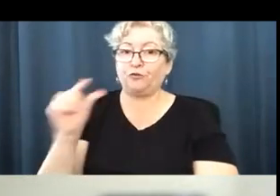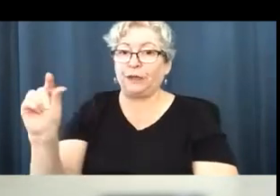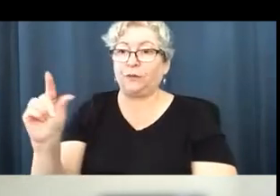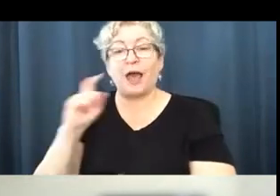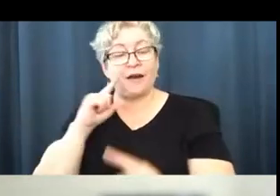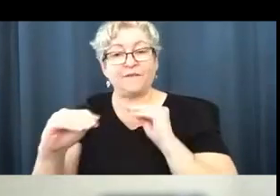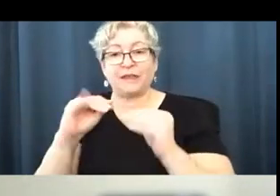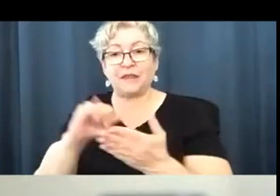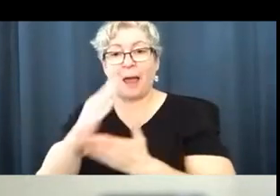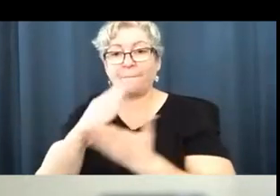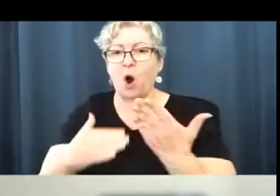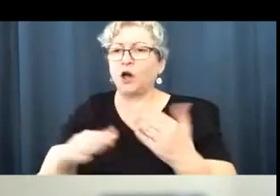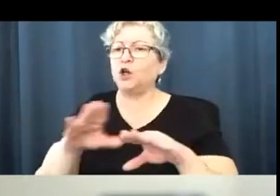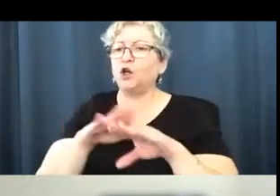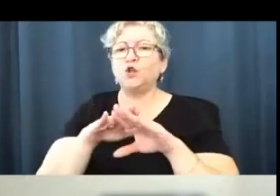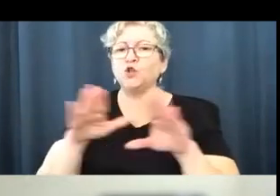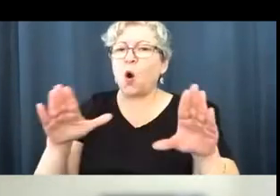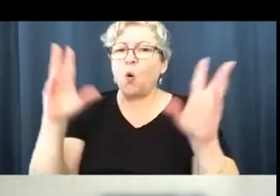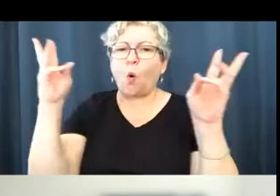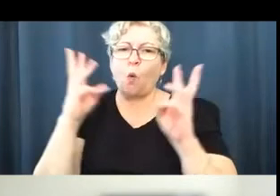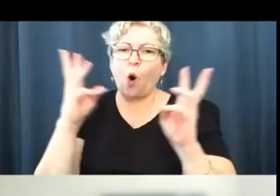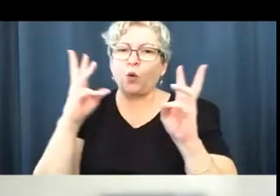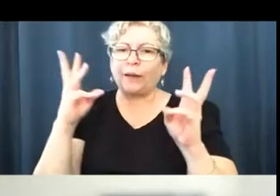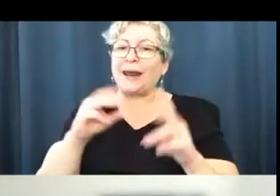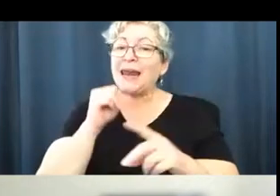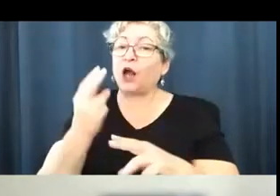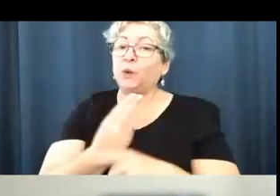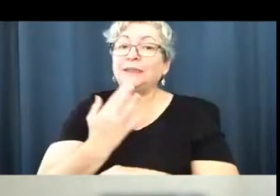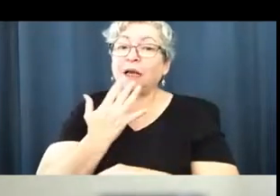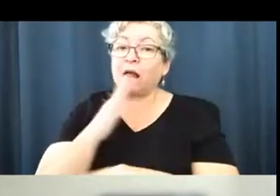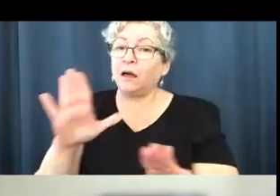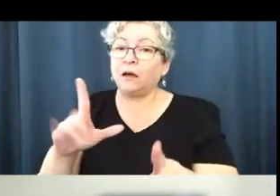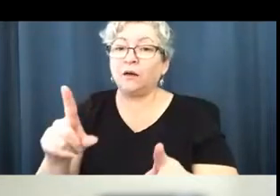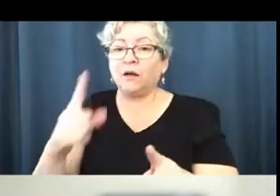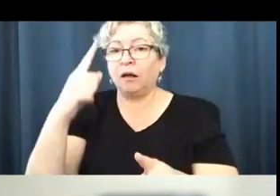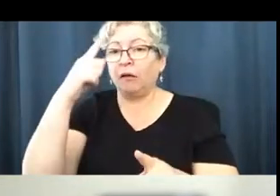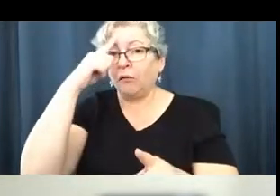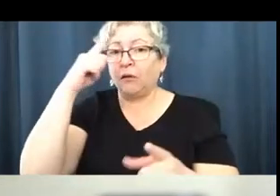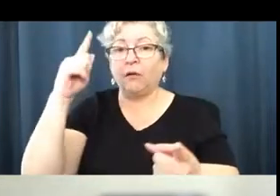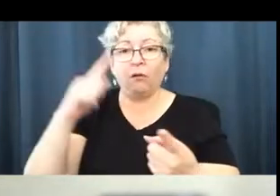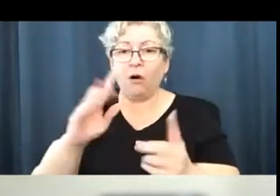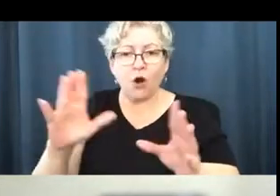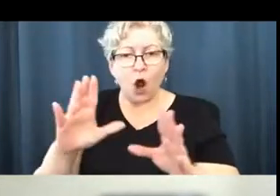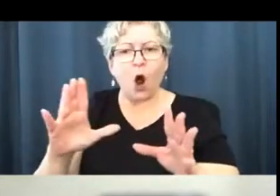Again, don't worry about not using color. I don't want to dumb things down, I want things to be very visual.